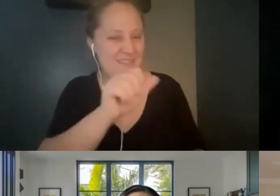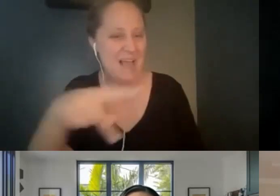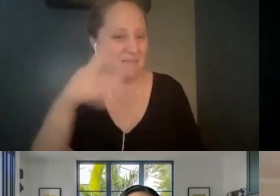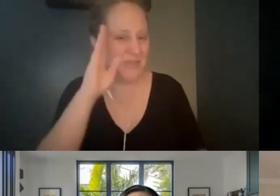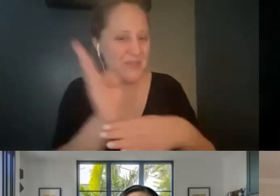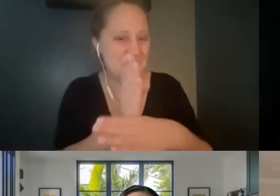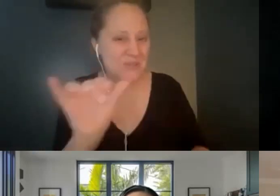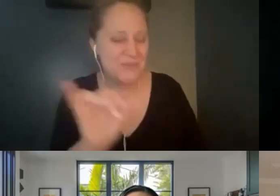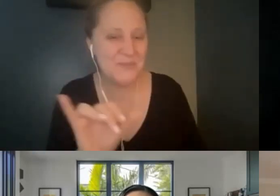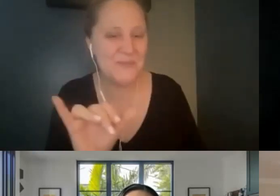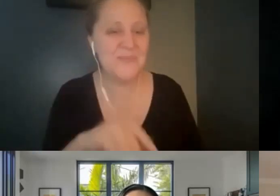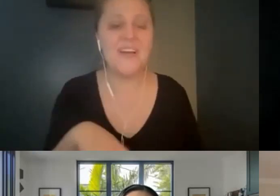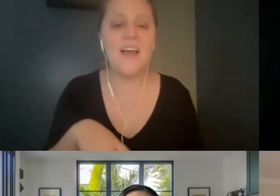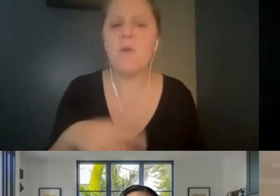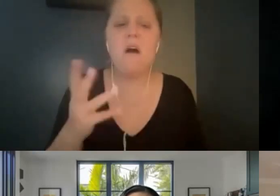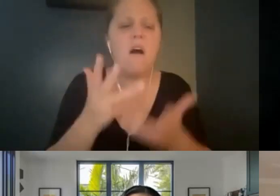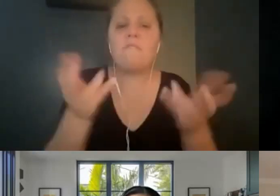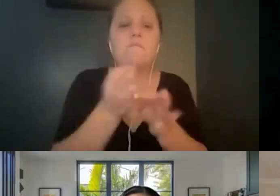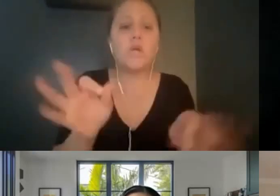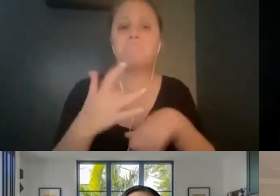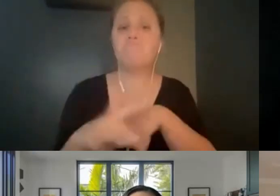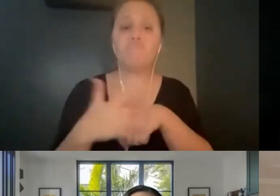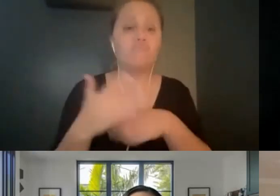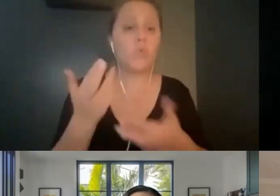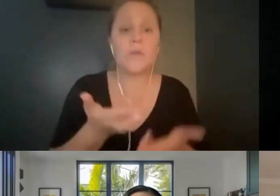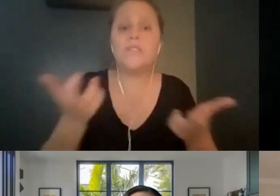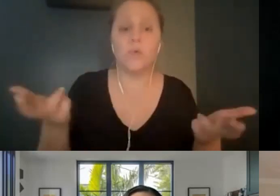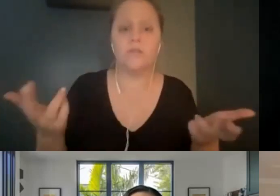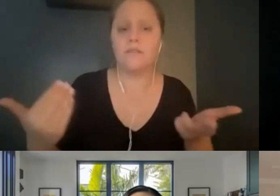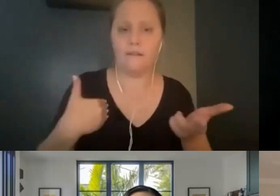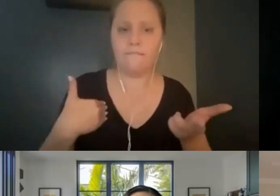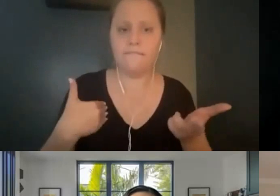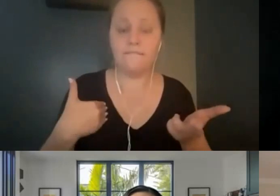but there's a lot of free resources out there and it's a matter of educating the